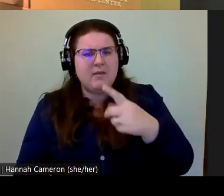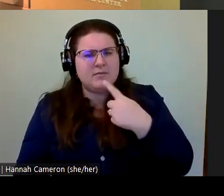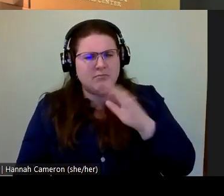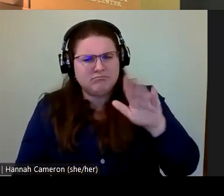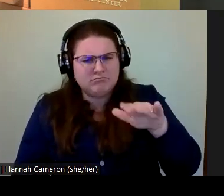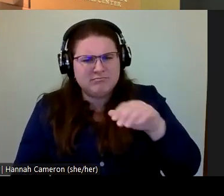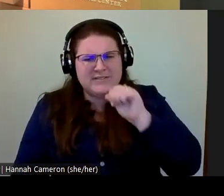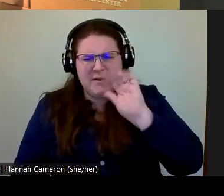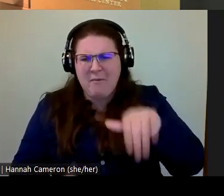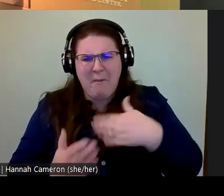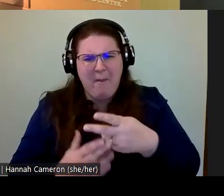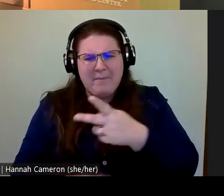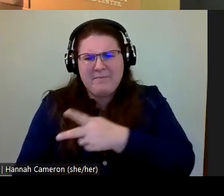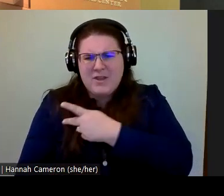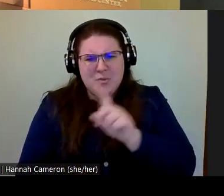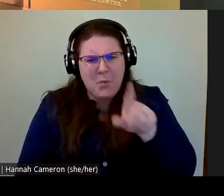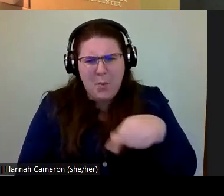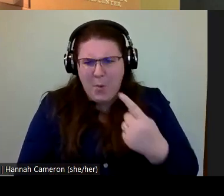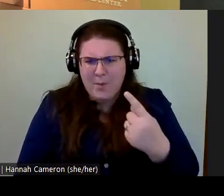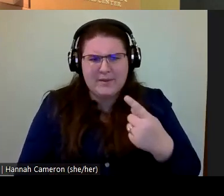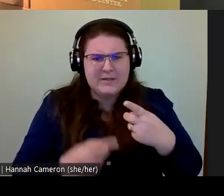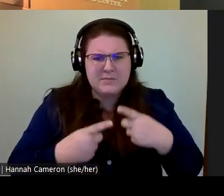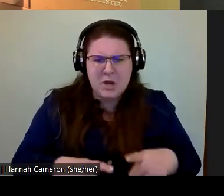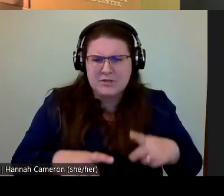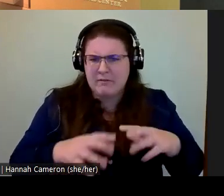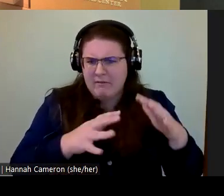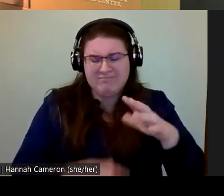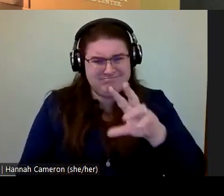some of our patients have much more severe illness they have bipolar disorder they have